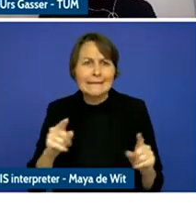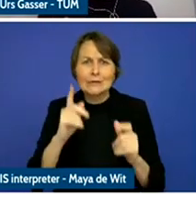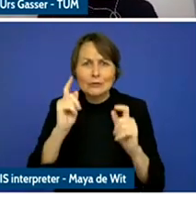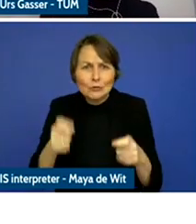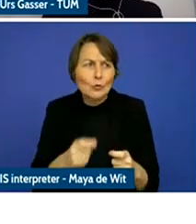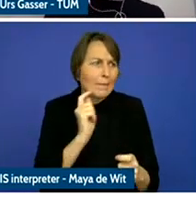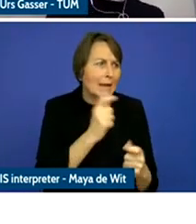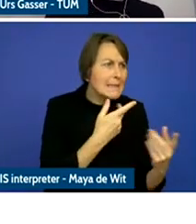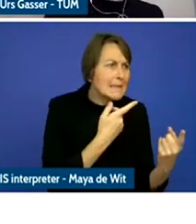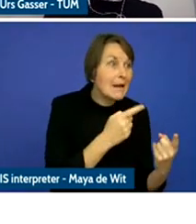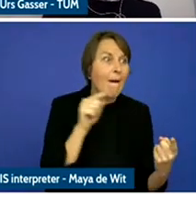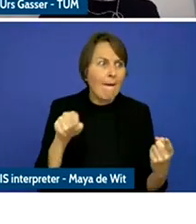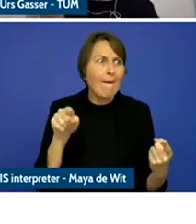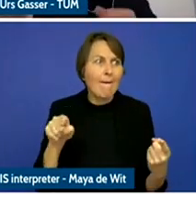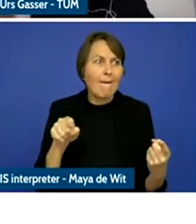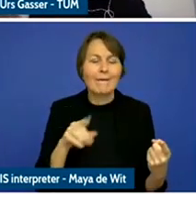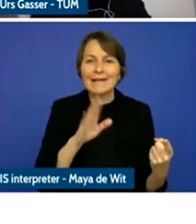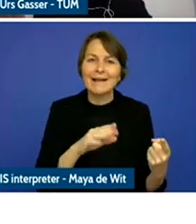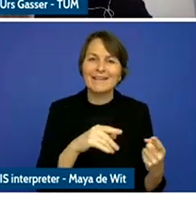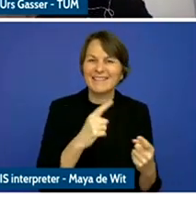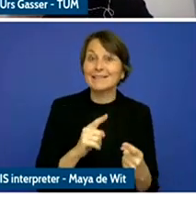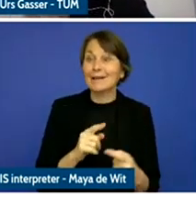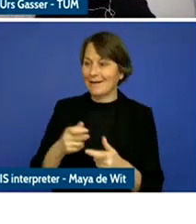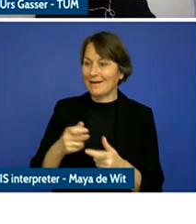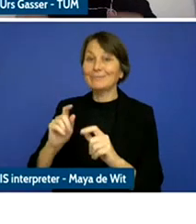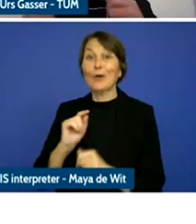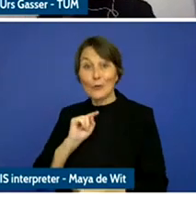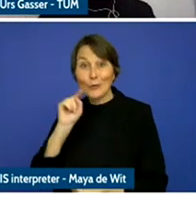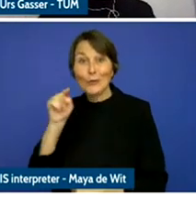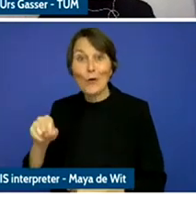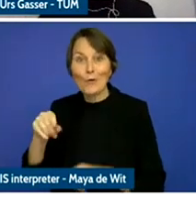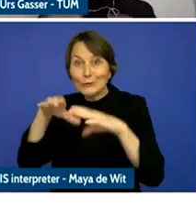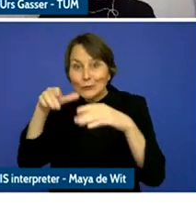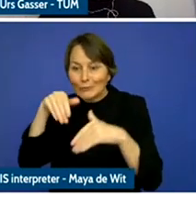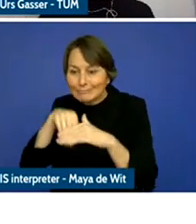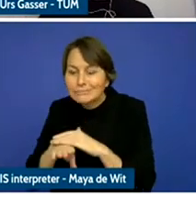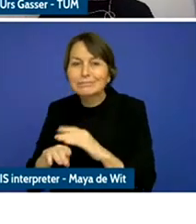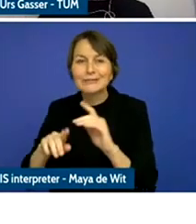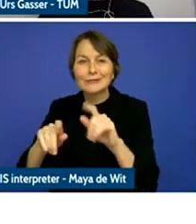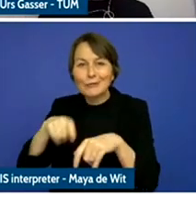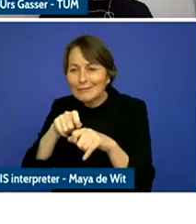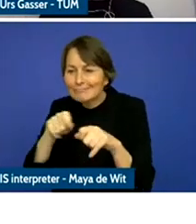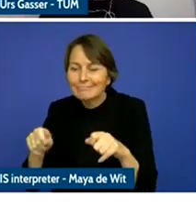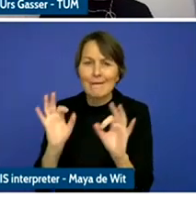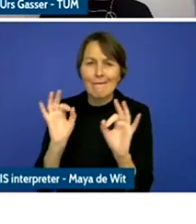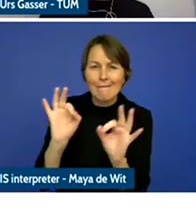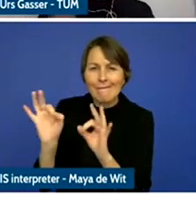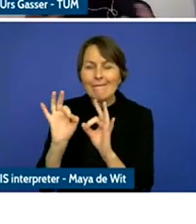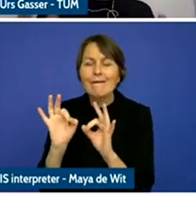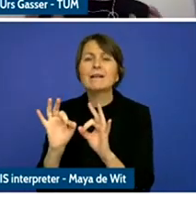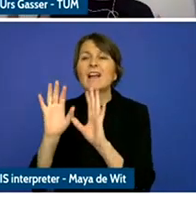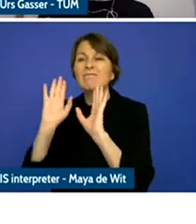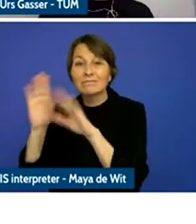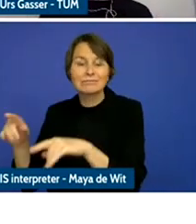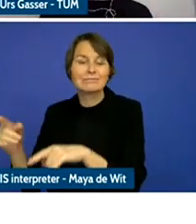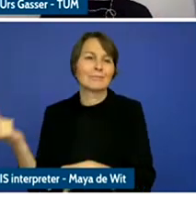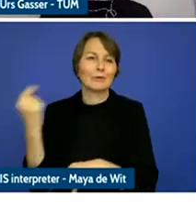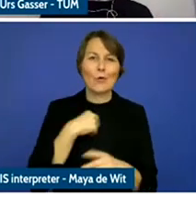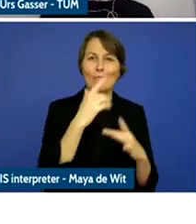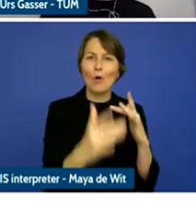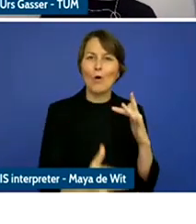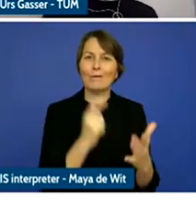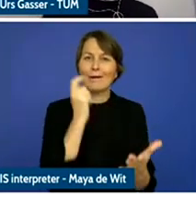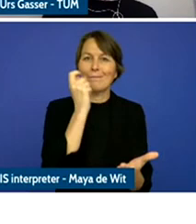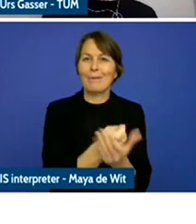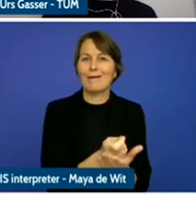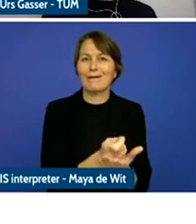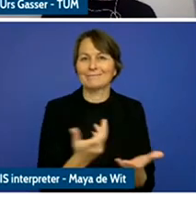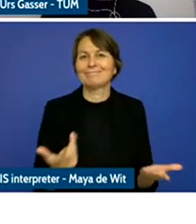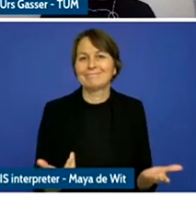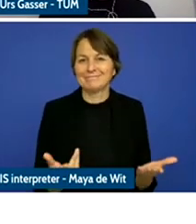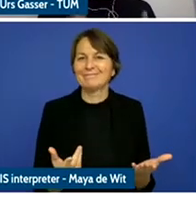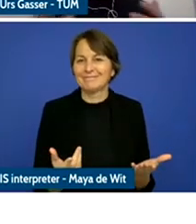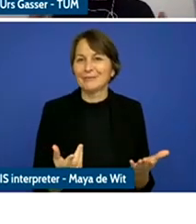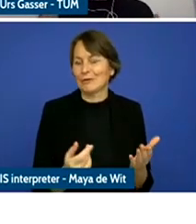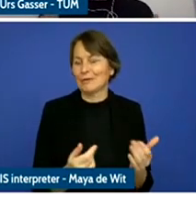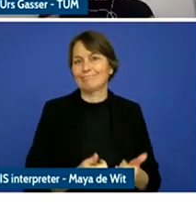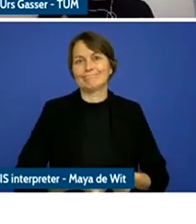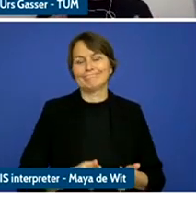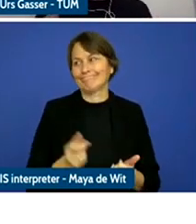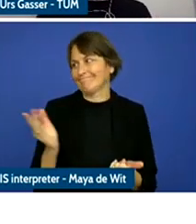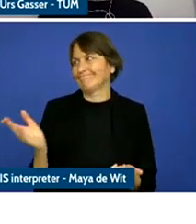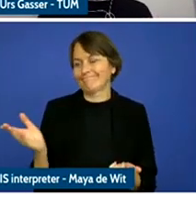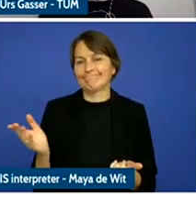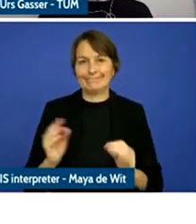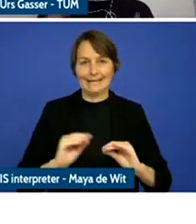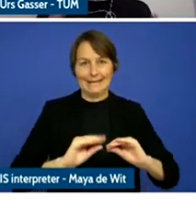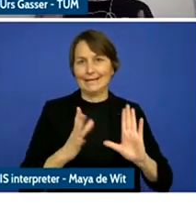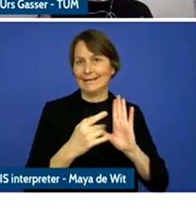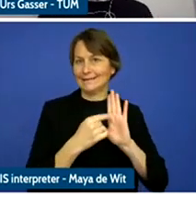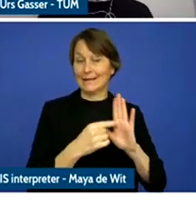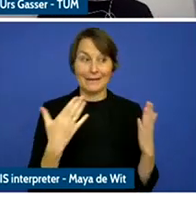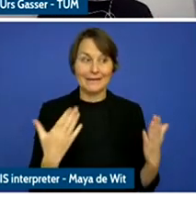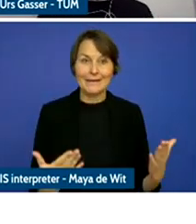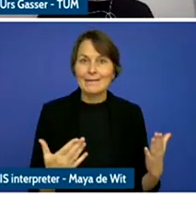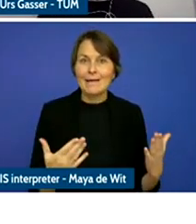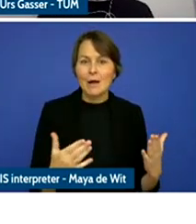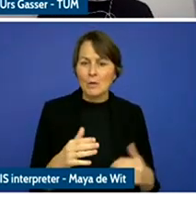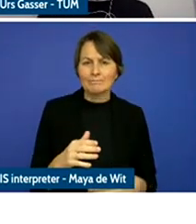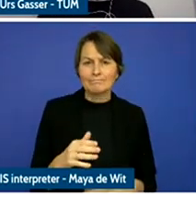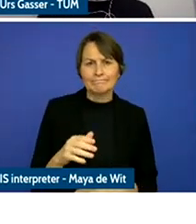actually buying and trying on S H O store and then actually buying and so